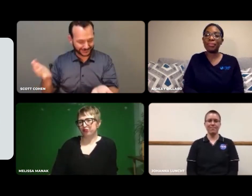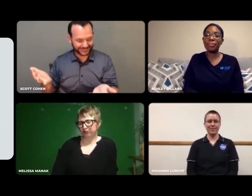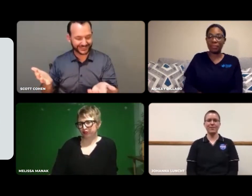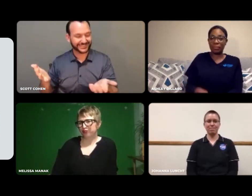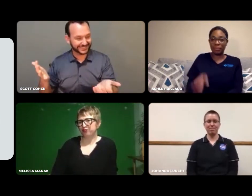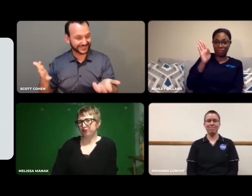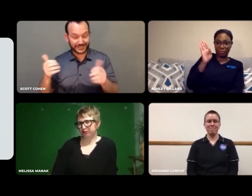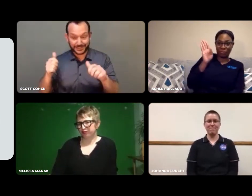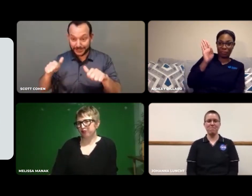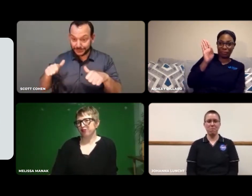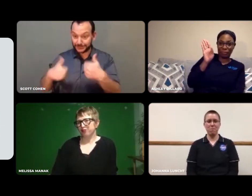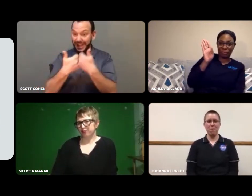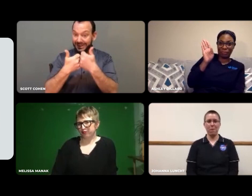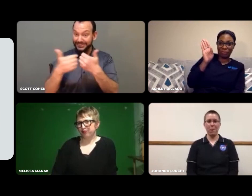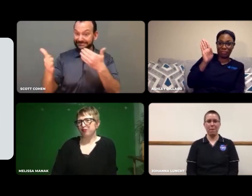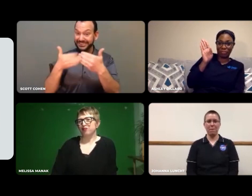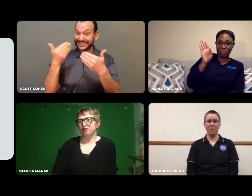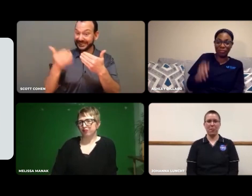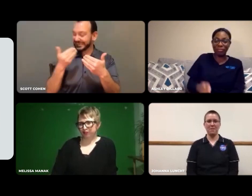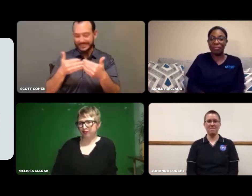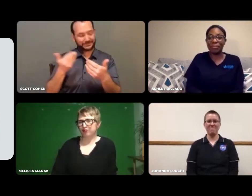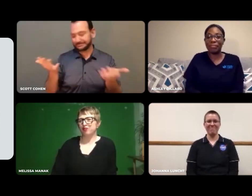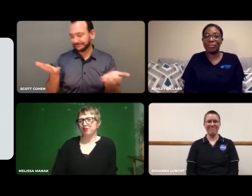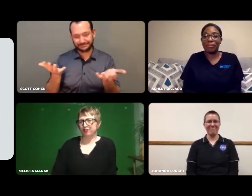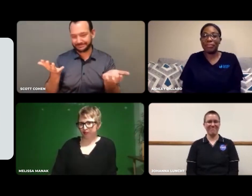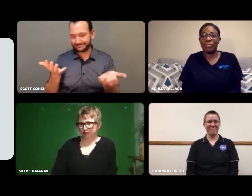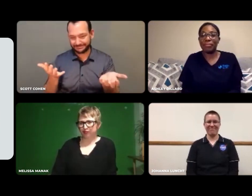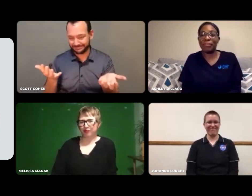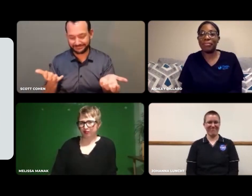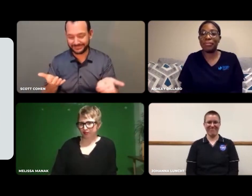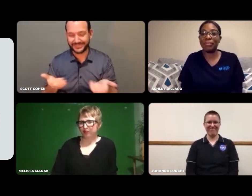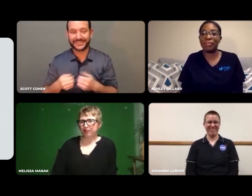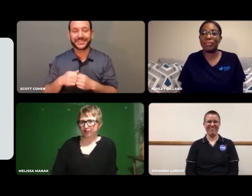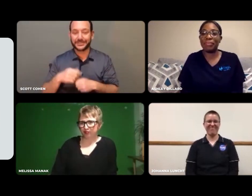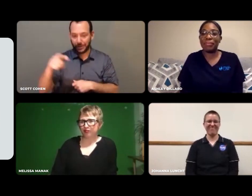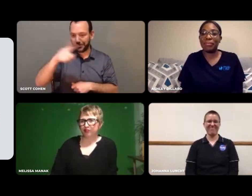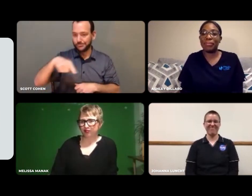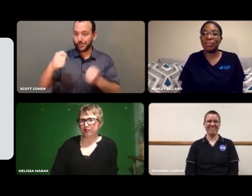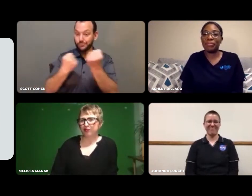society's values." It's not easy to accomplish that.